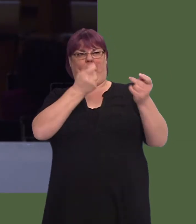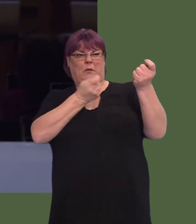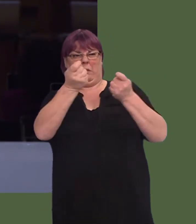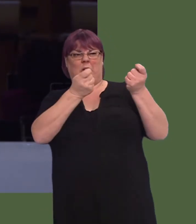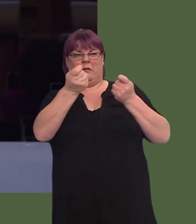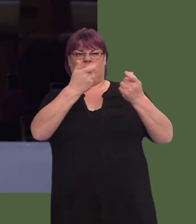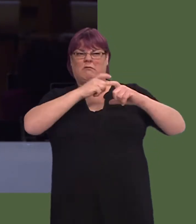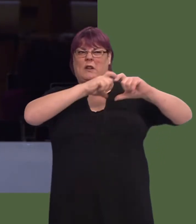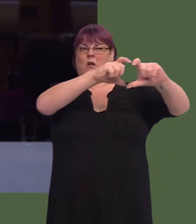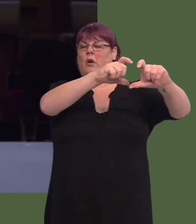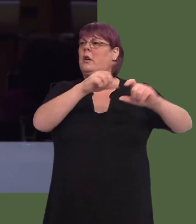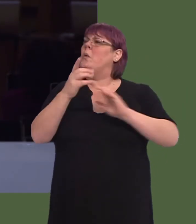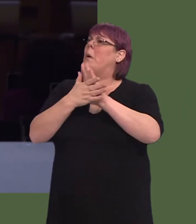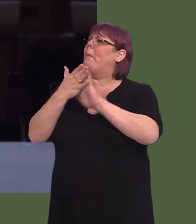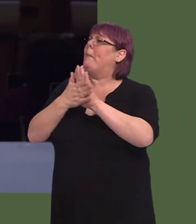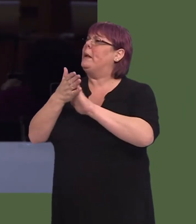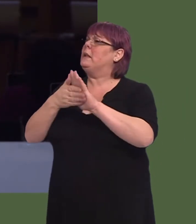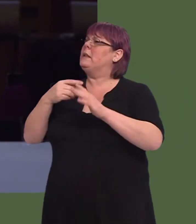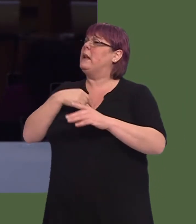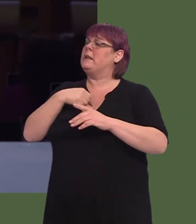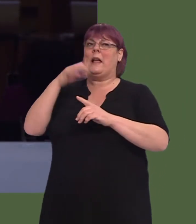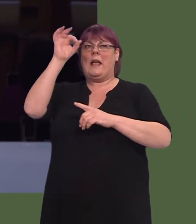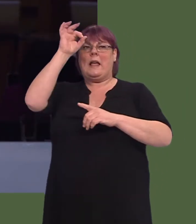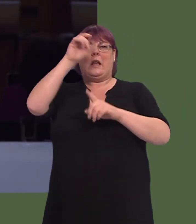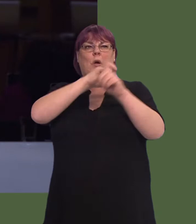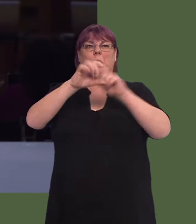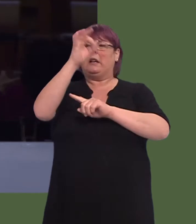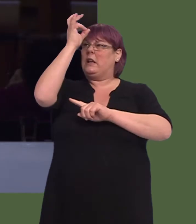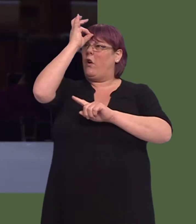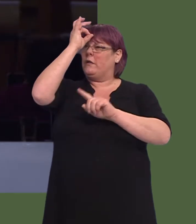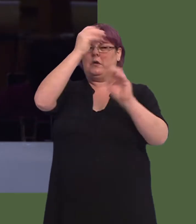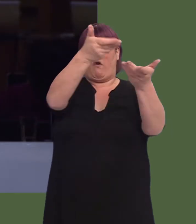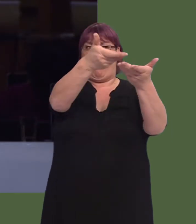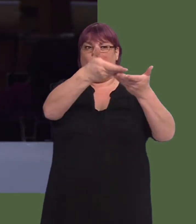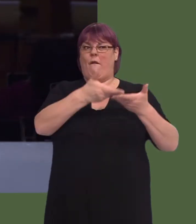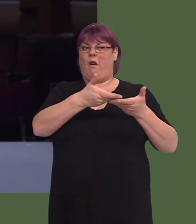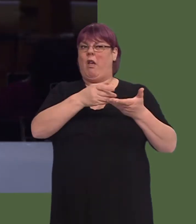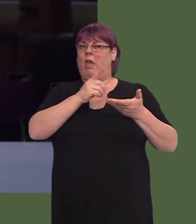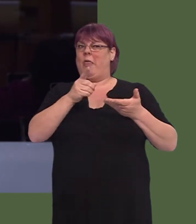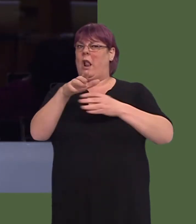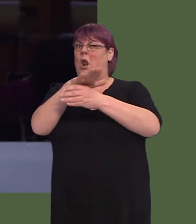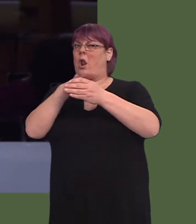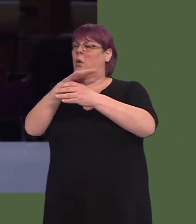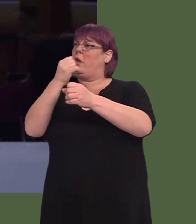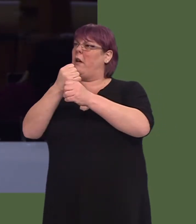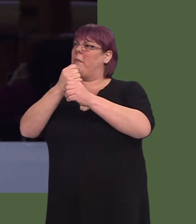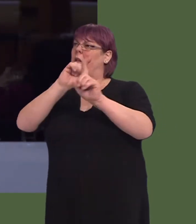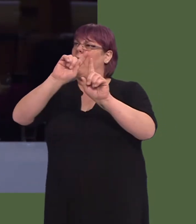In other words, First Minister, what do community councils offer that the local government couldn't implement themselves?